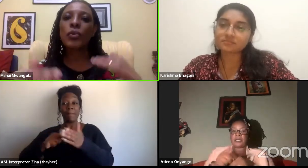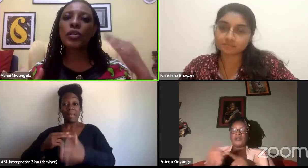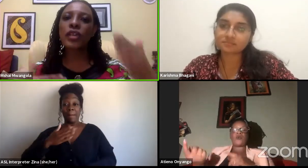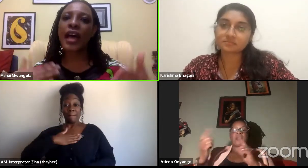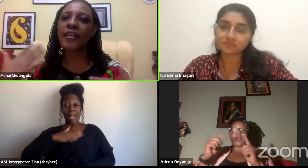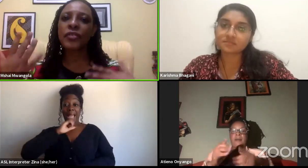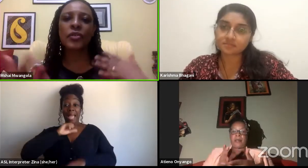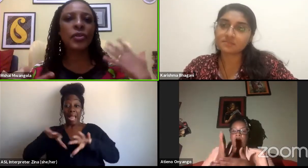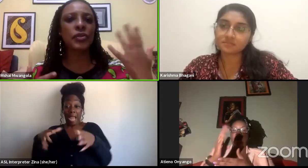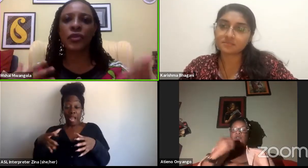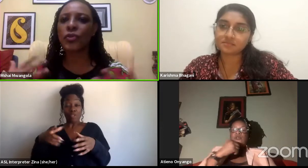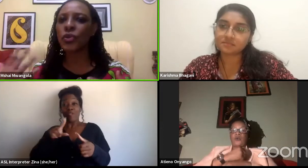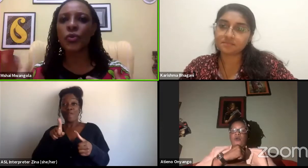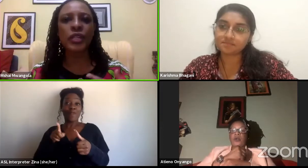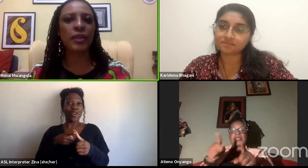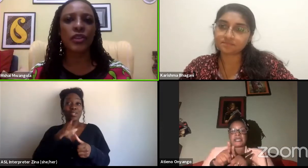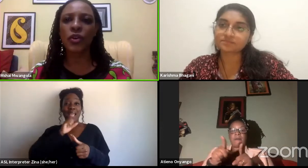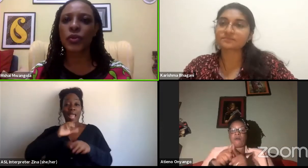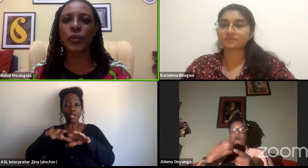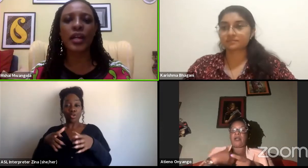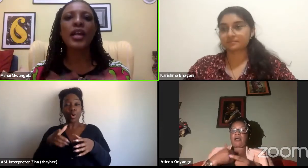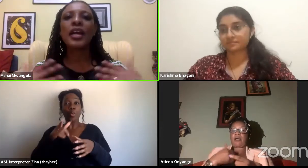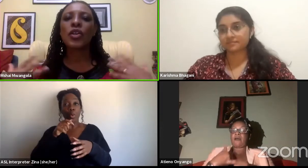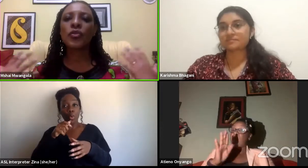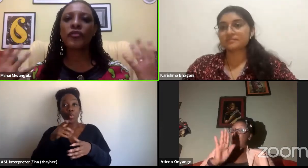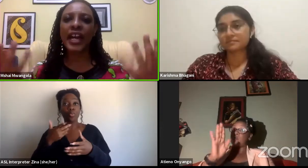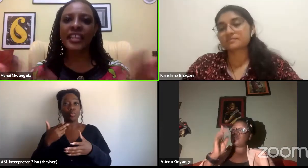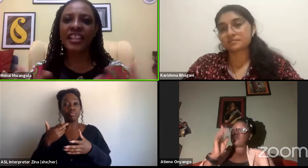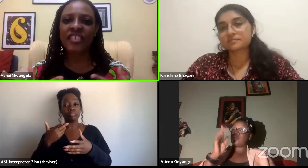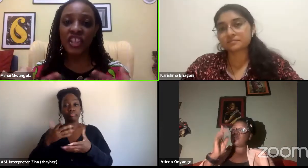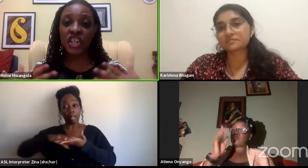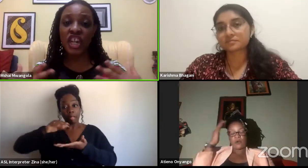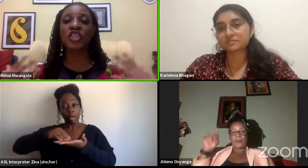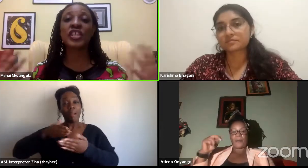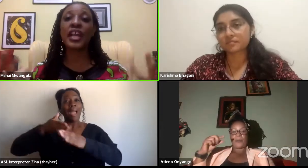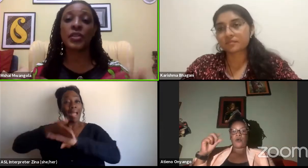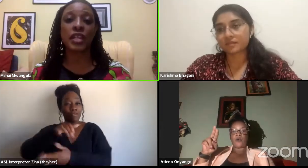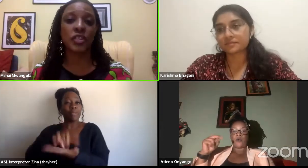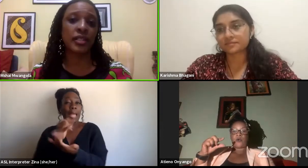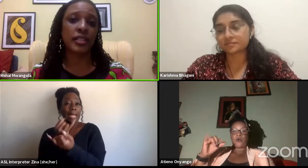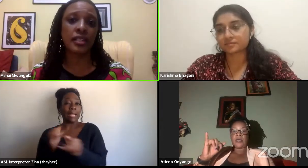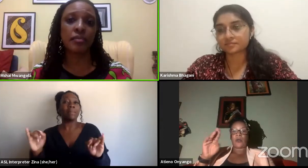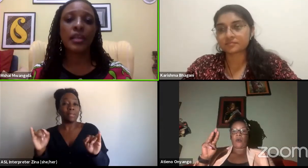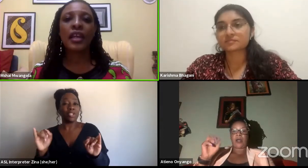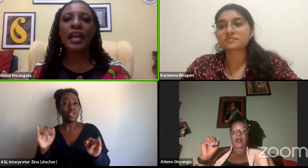we also have, those of you who know Ngugi wa Thiong'os work, you find that they're changing the education system